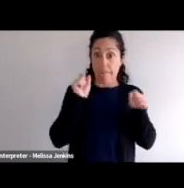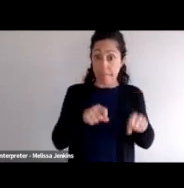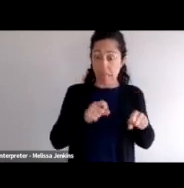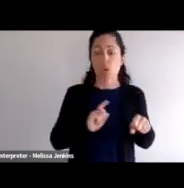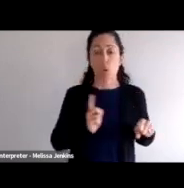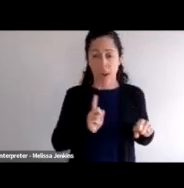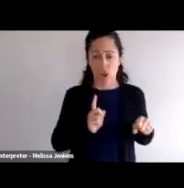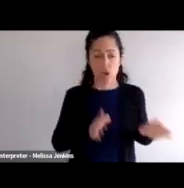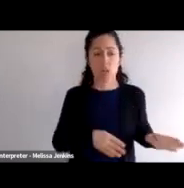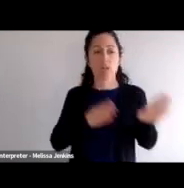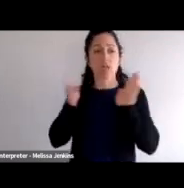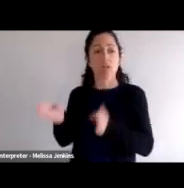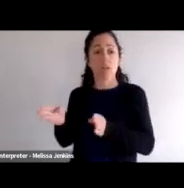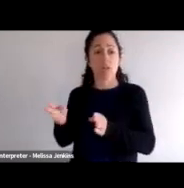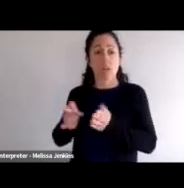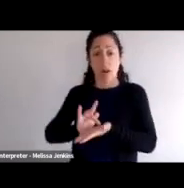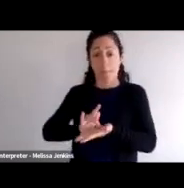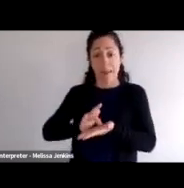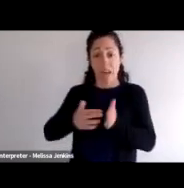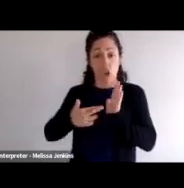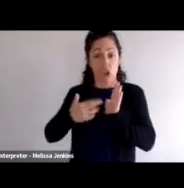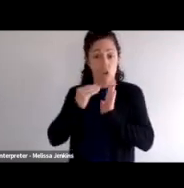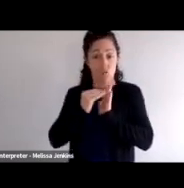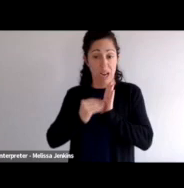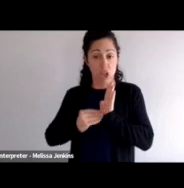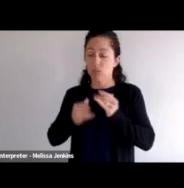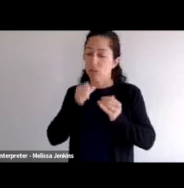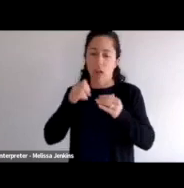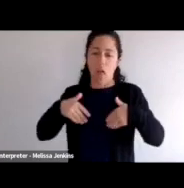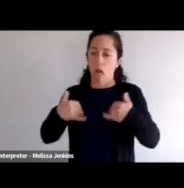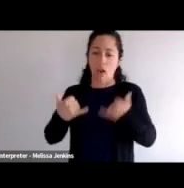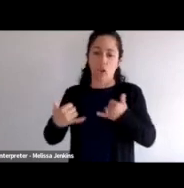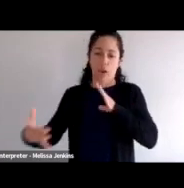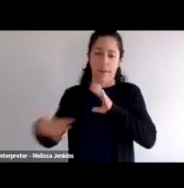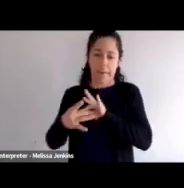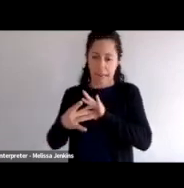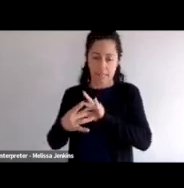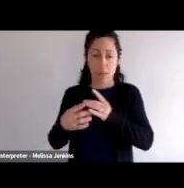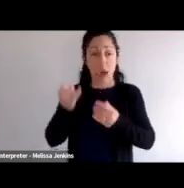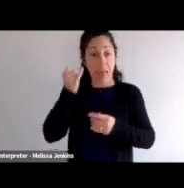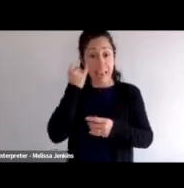records but if that was a possibility, would you be interested? So you're not signing up. Unfortunately,